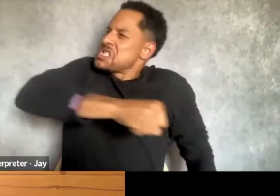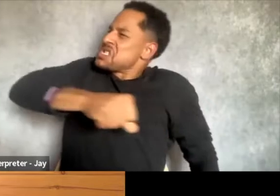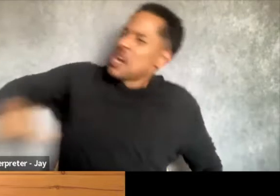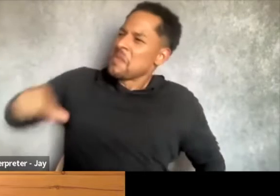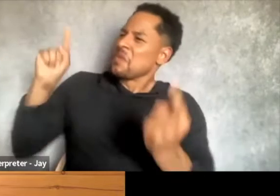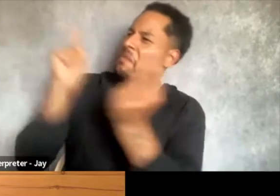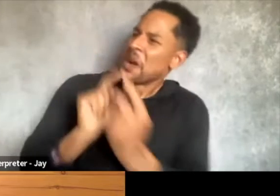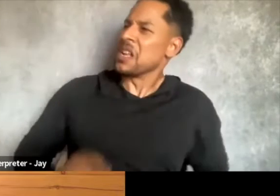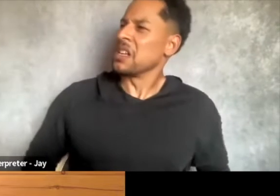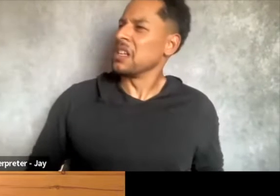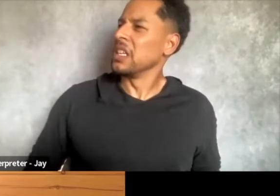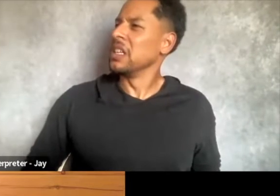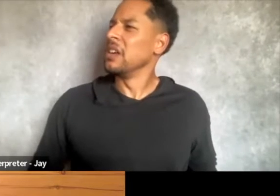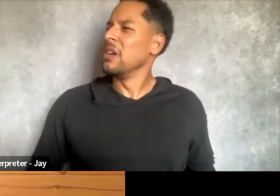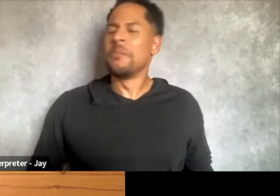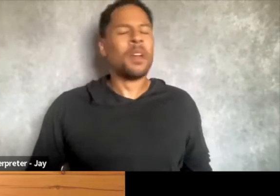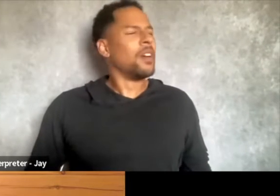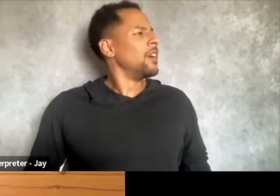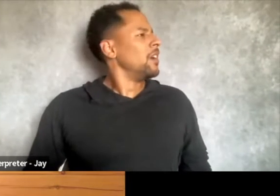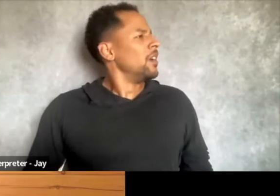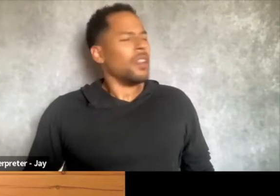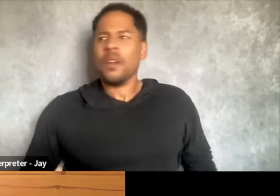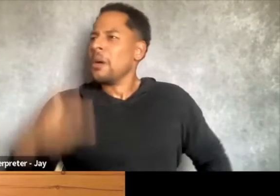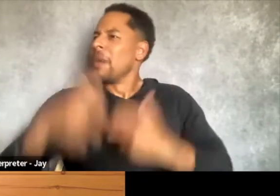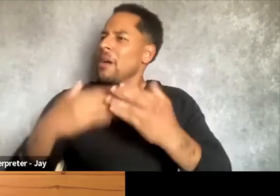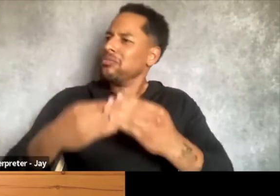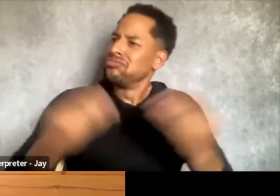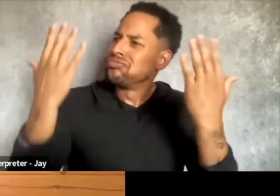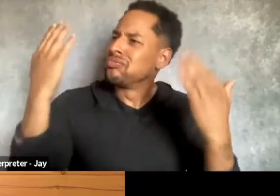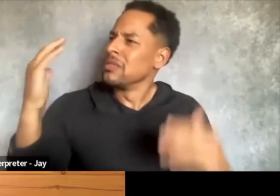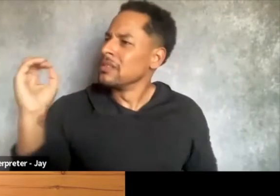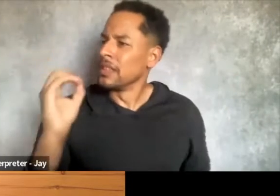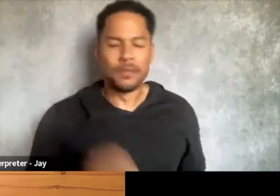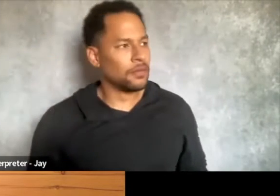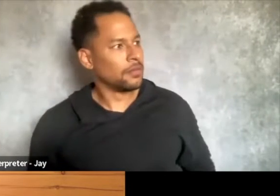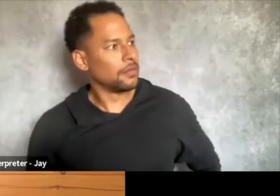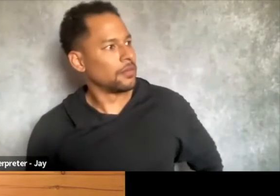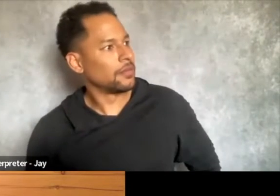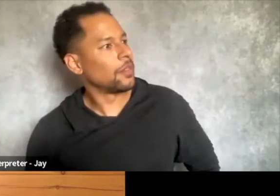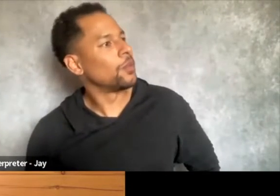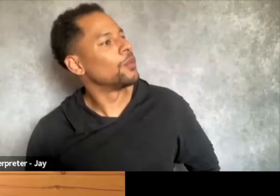It would've saved us both a lot of trouble. Isn't revenge better